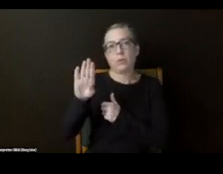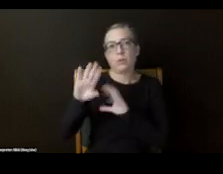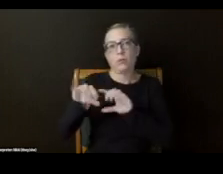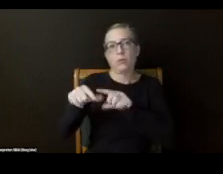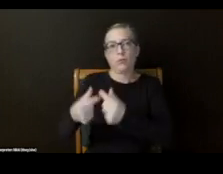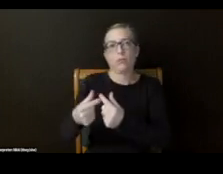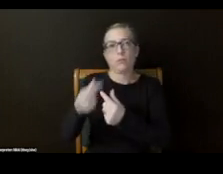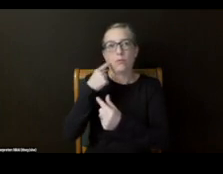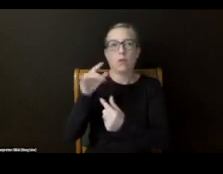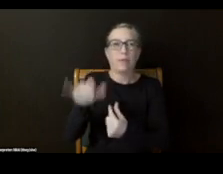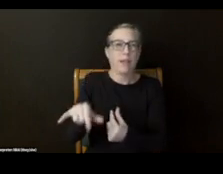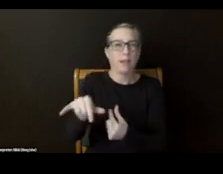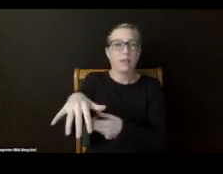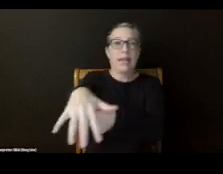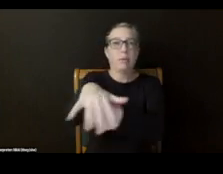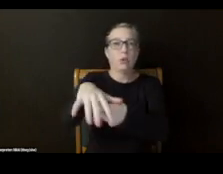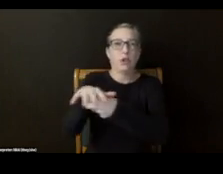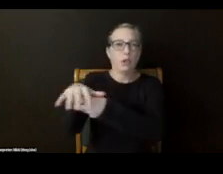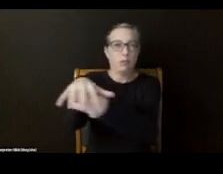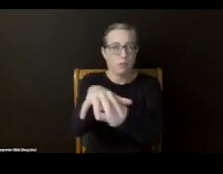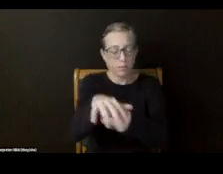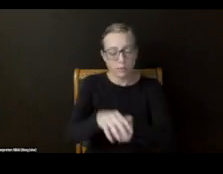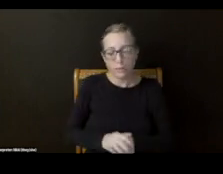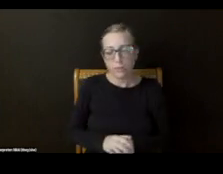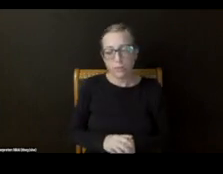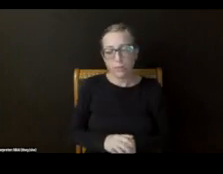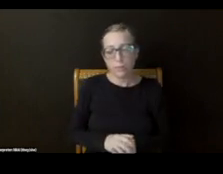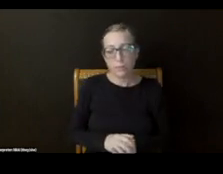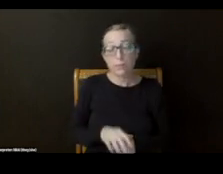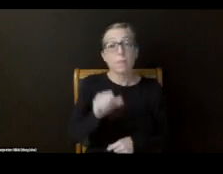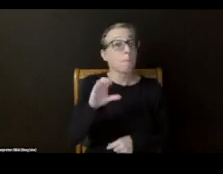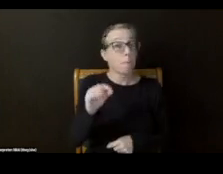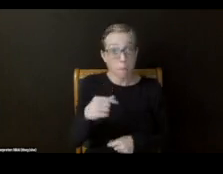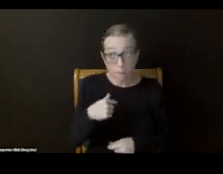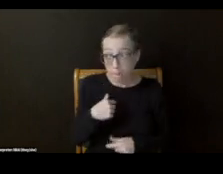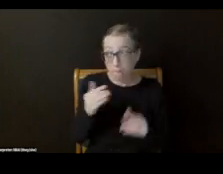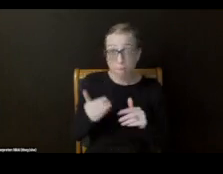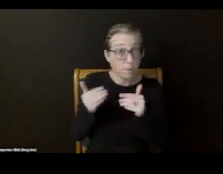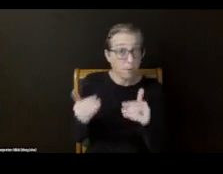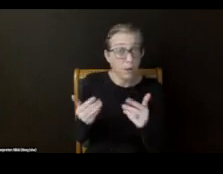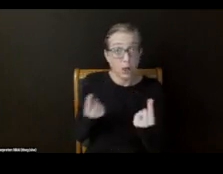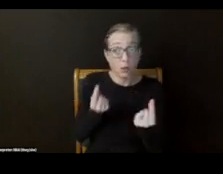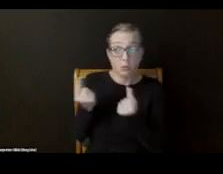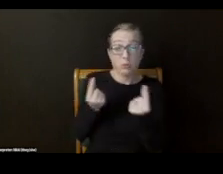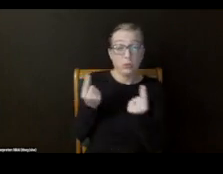We did what many other parents of kids with Apert syndrome,